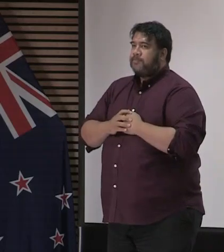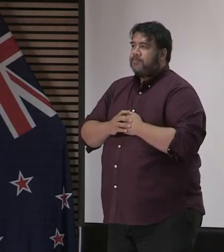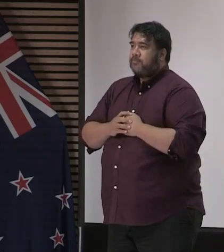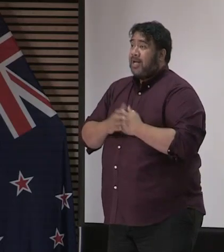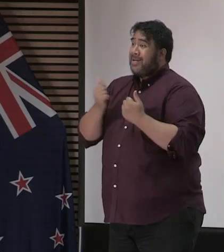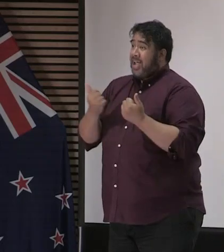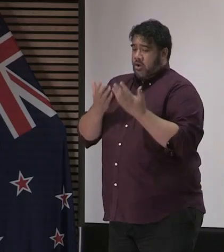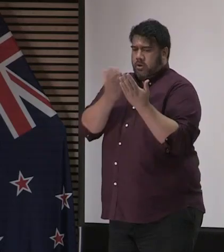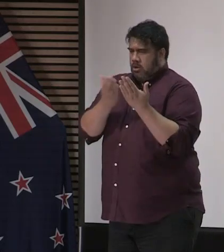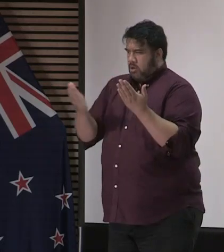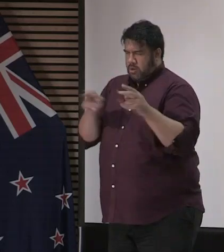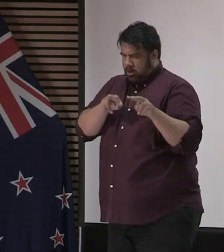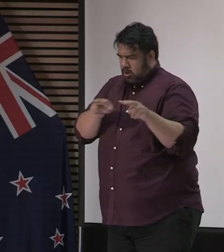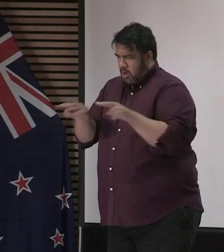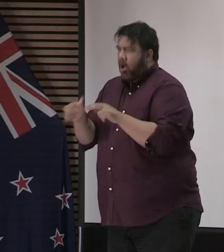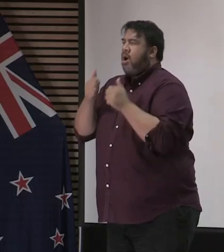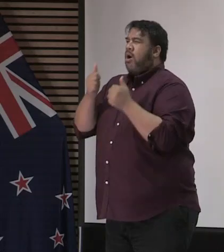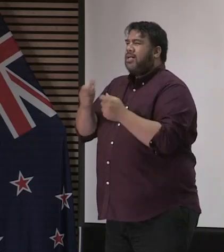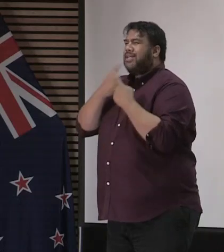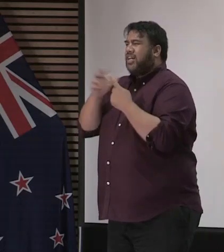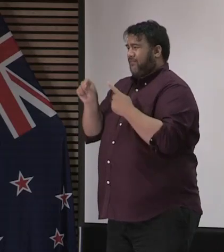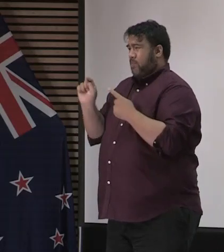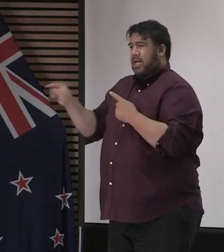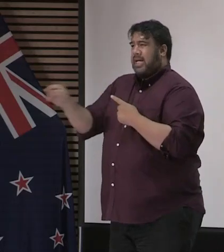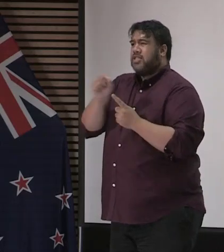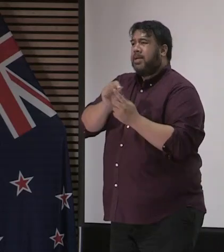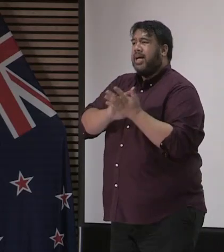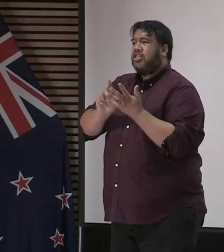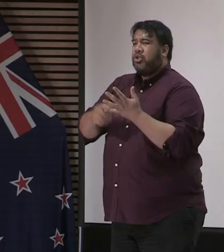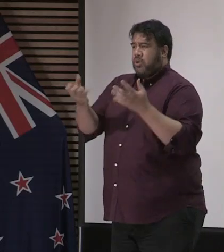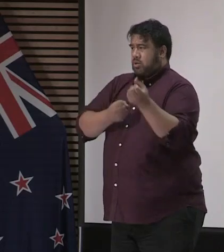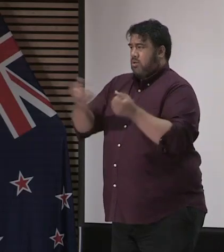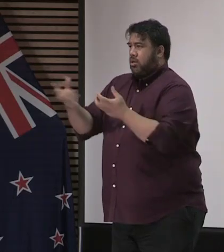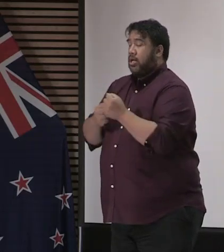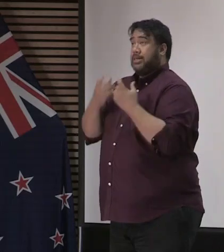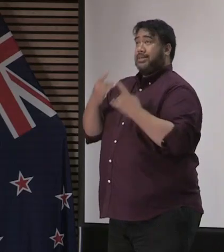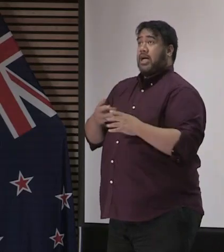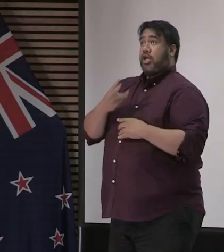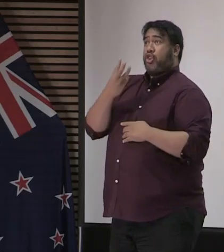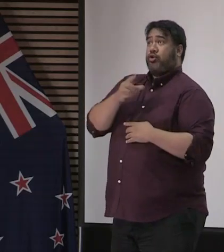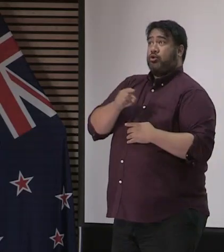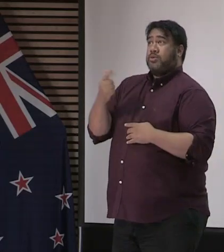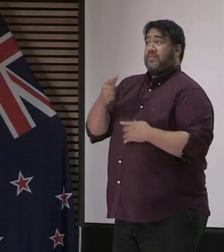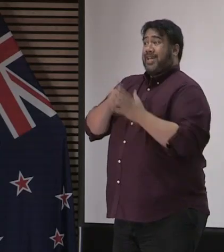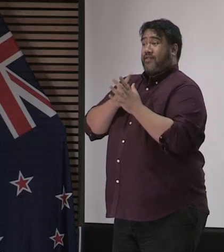collecting data that has been collected publicly by public health units. We have got what